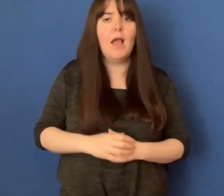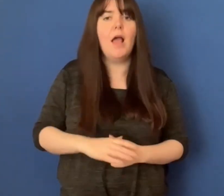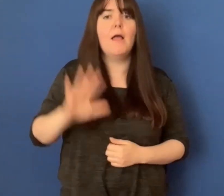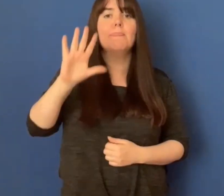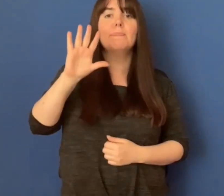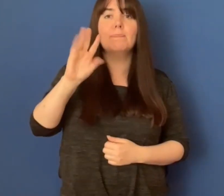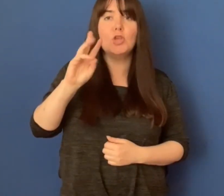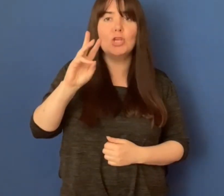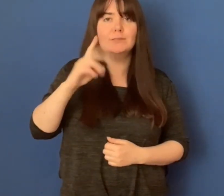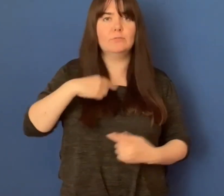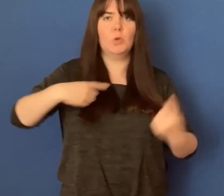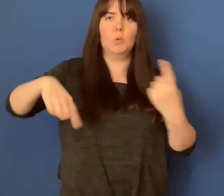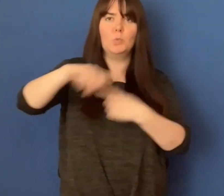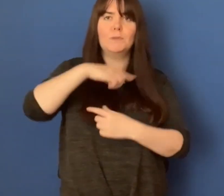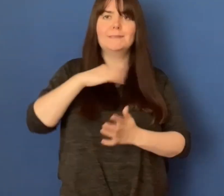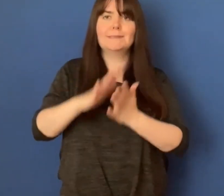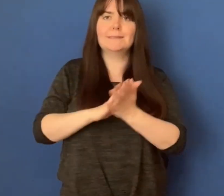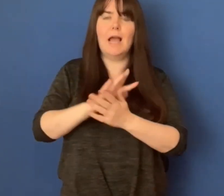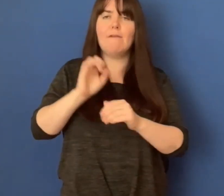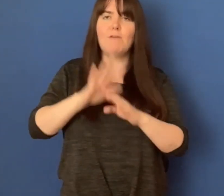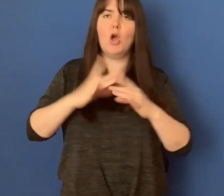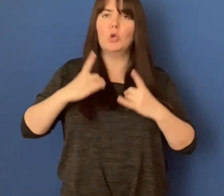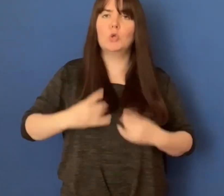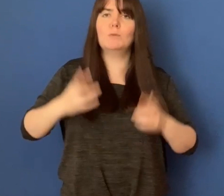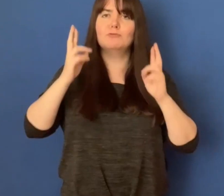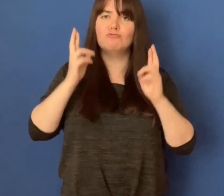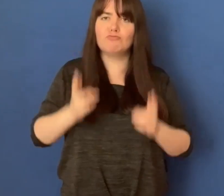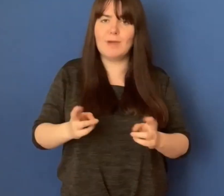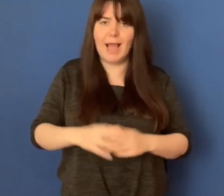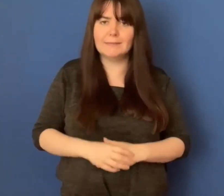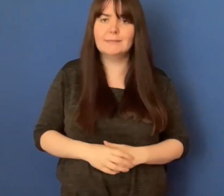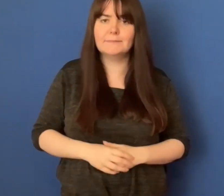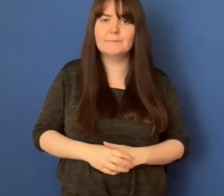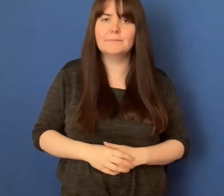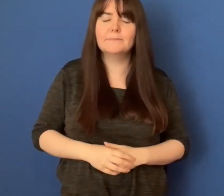On Thursday, ‘We Sign For Human Rights’.